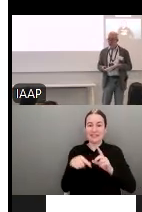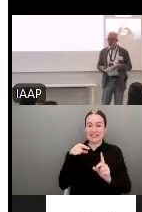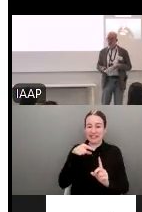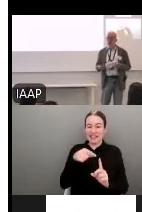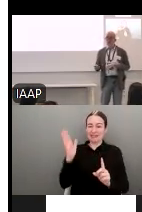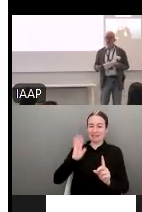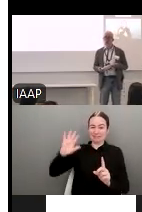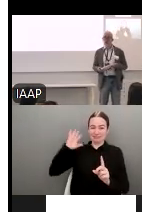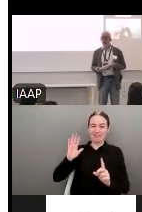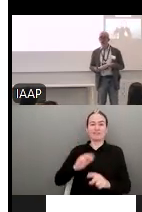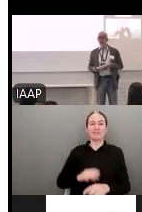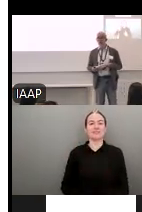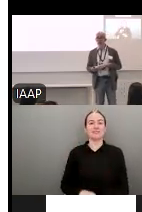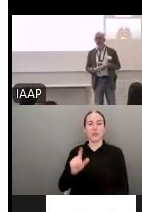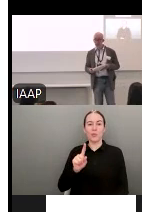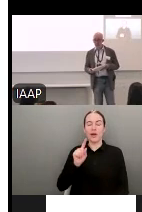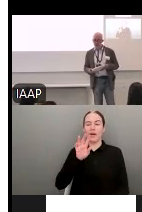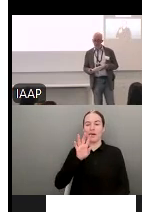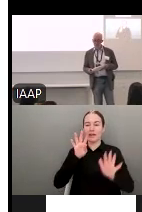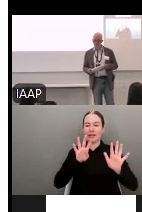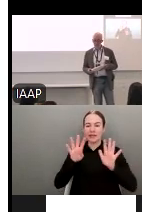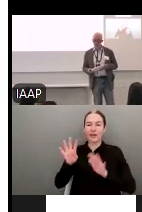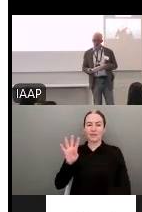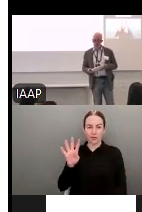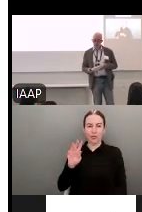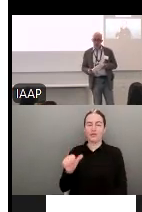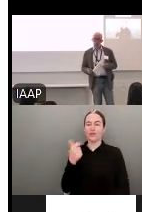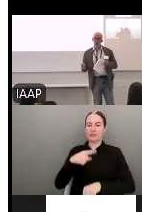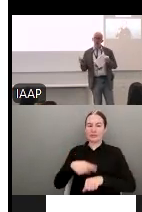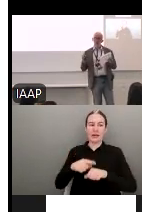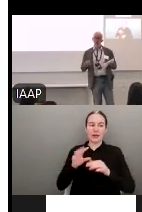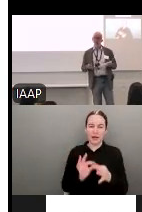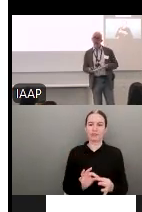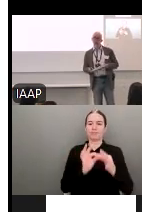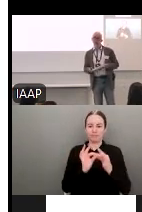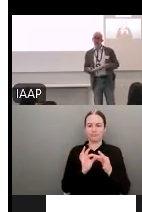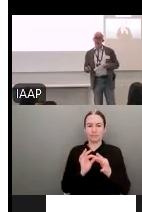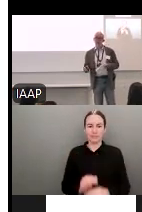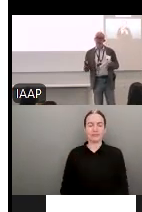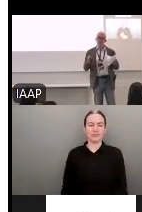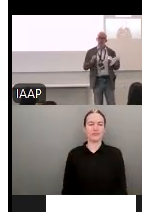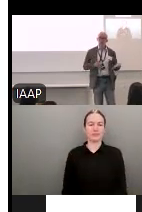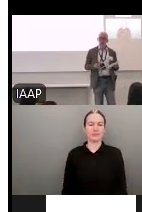regarding accessibility and I should say sector. And I don't know what's had been a lot of different kind of progress